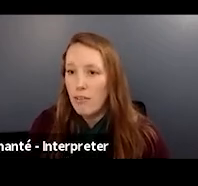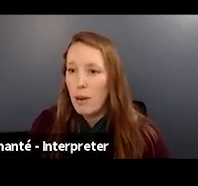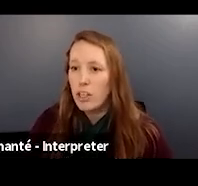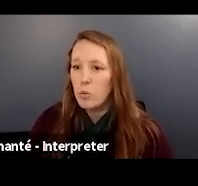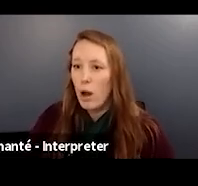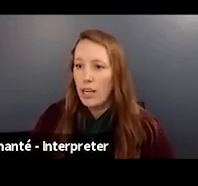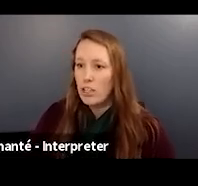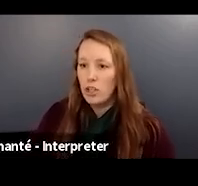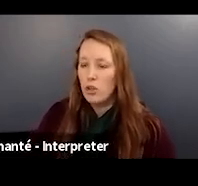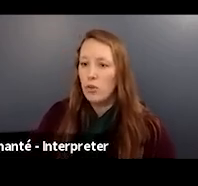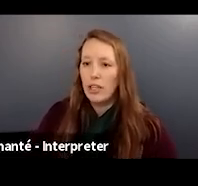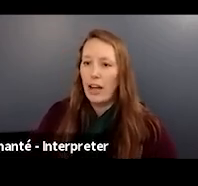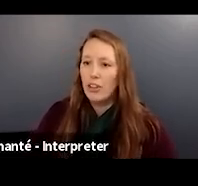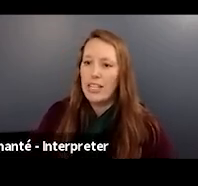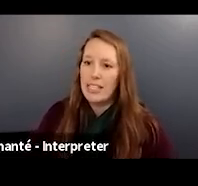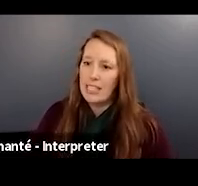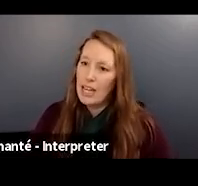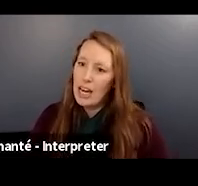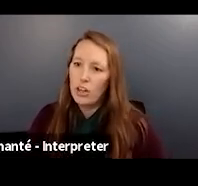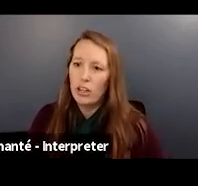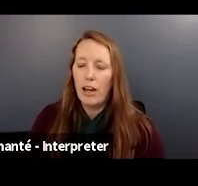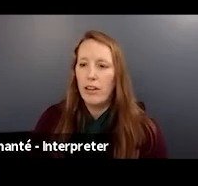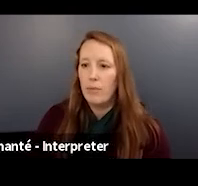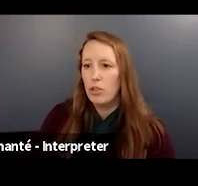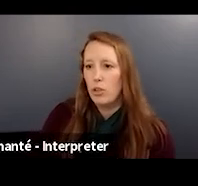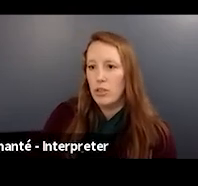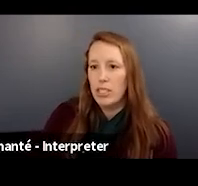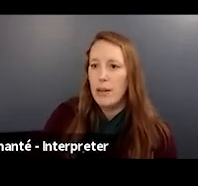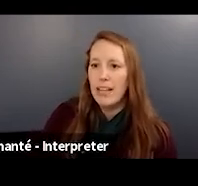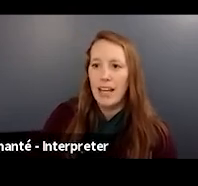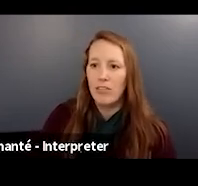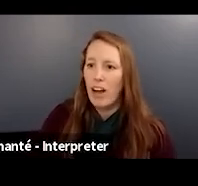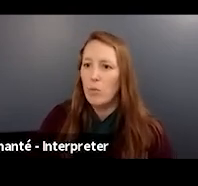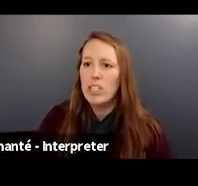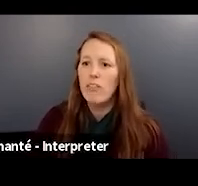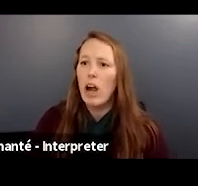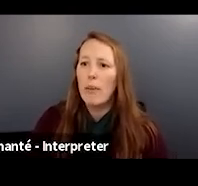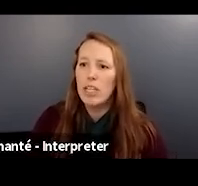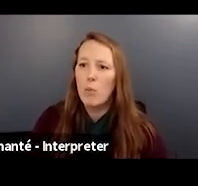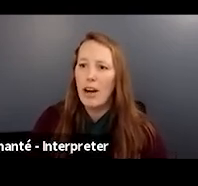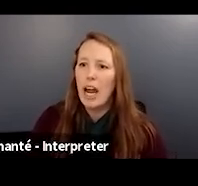If parents wanted to allow their kids design or allow them to speak, that's fine. Whichever option they wanted,